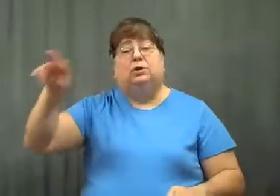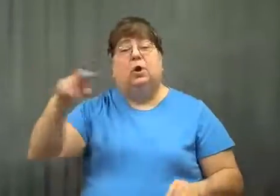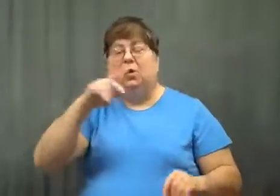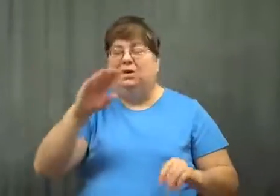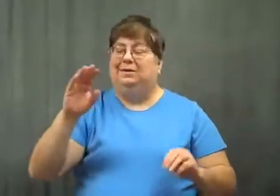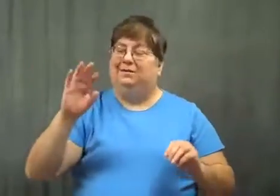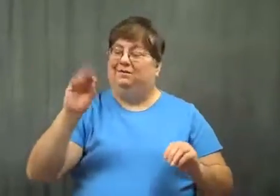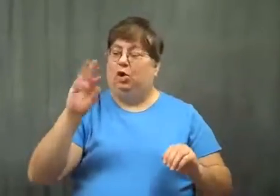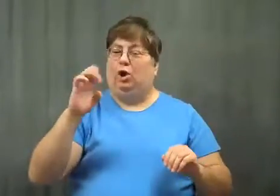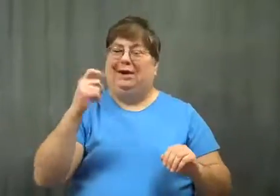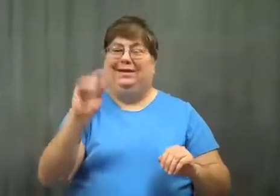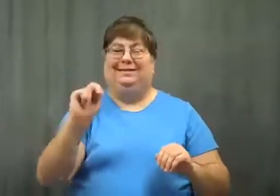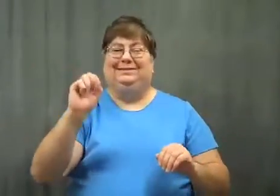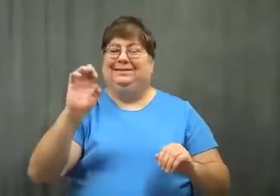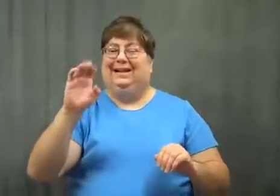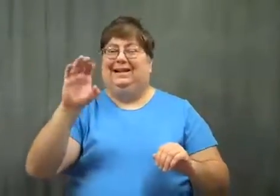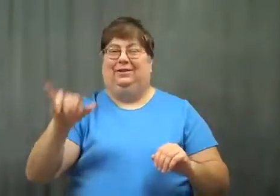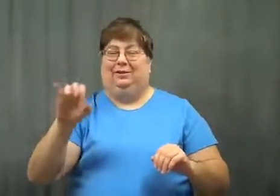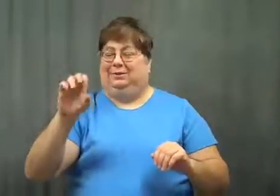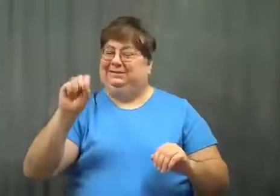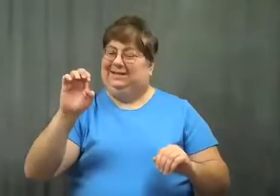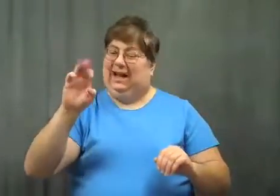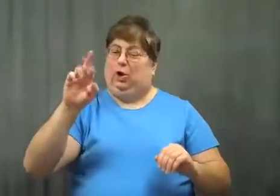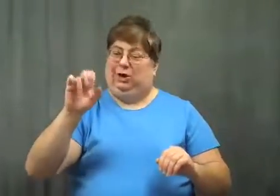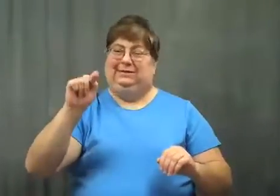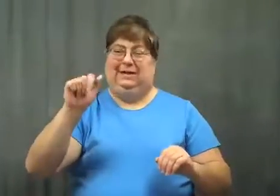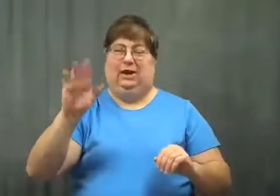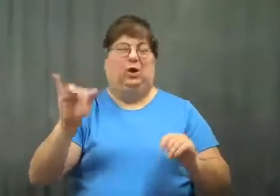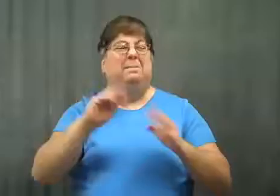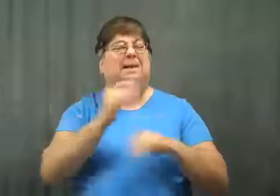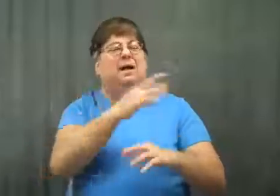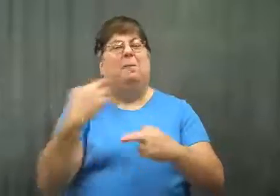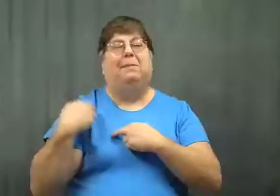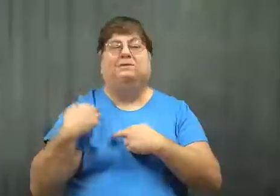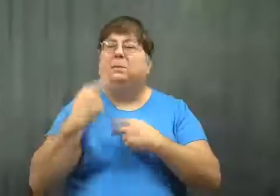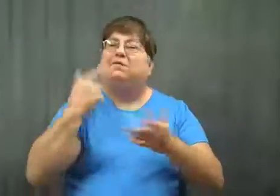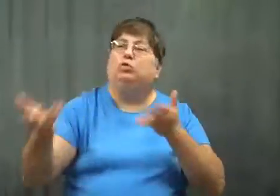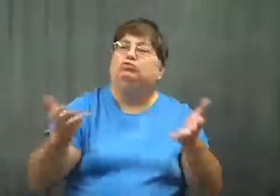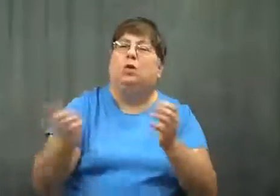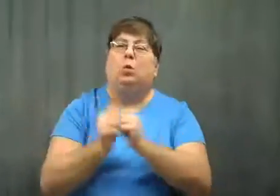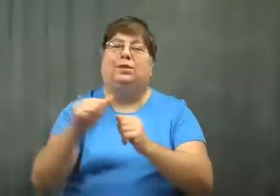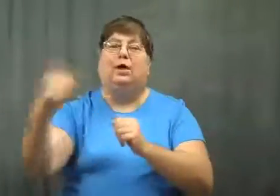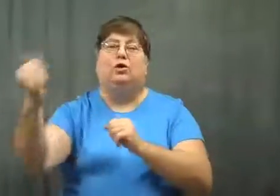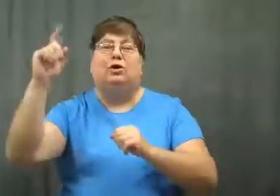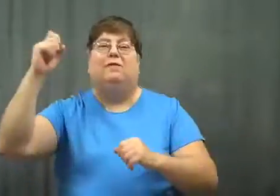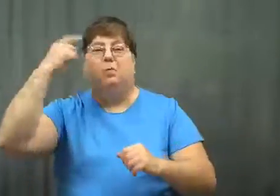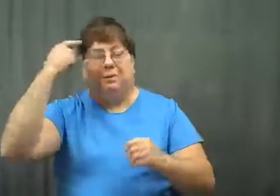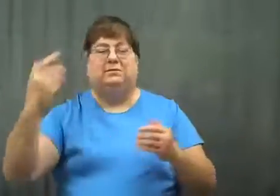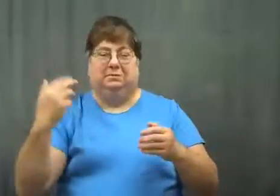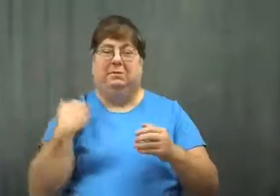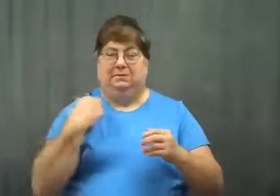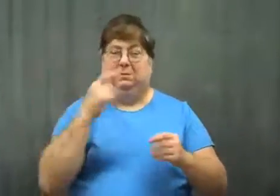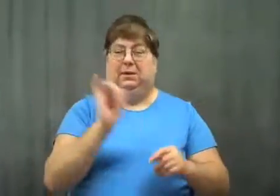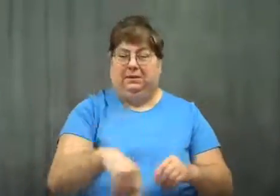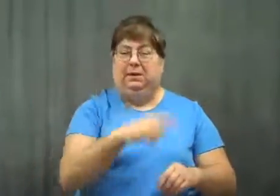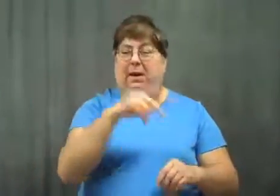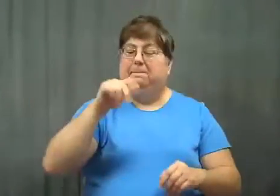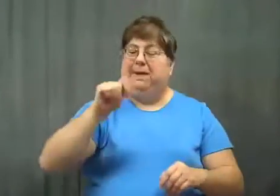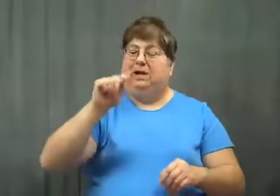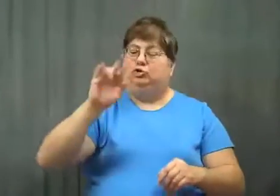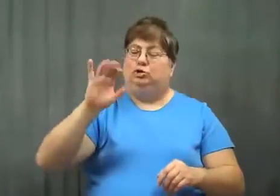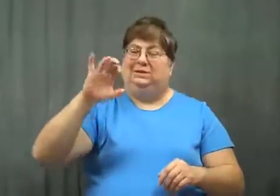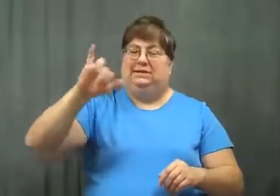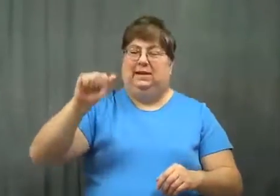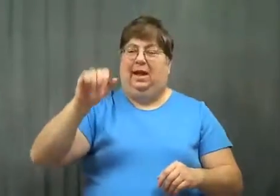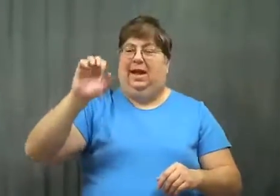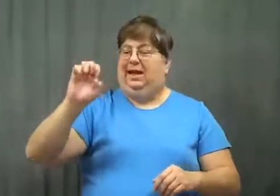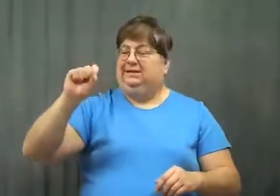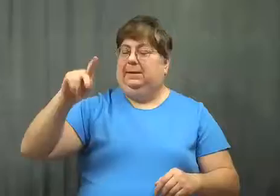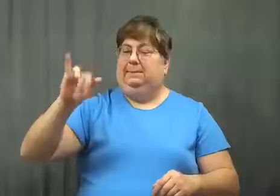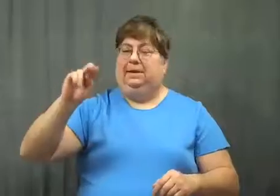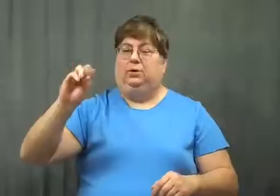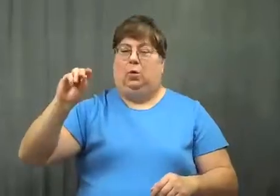The foreign secretary of Mexico, Patricia Espinoza